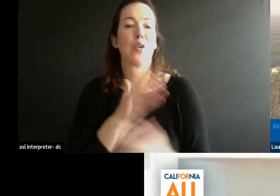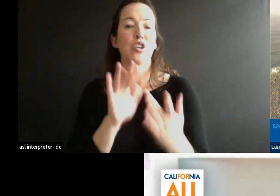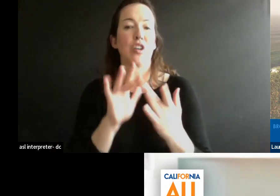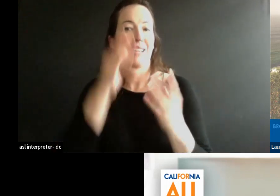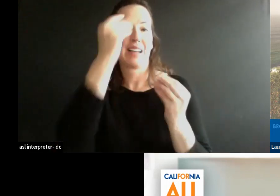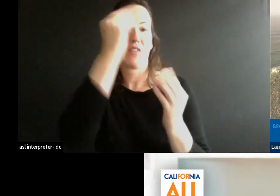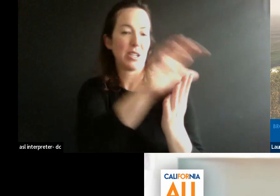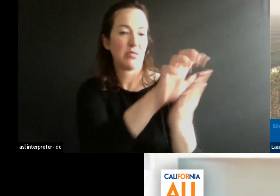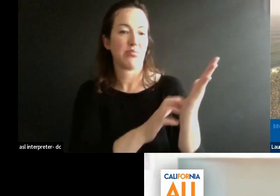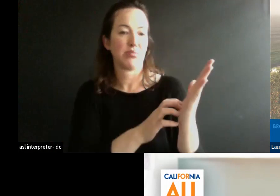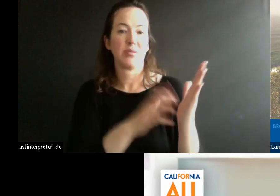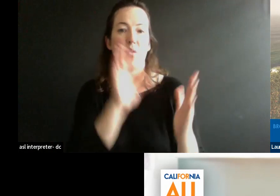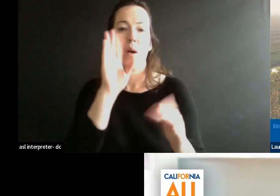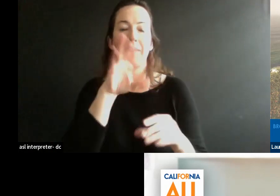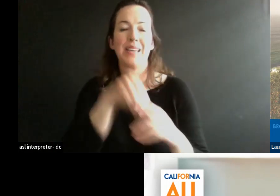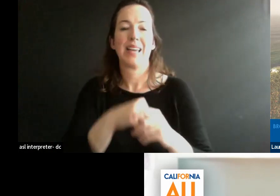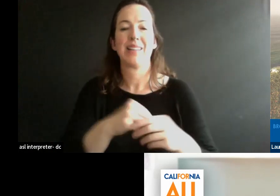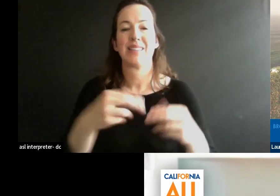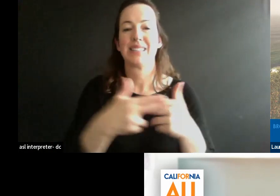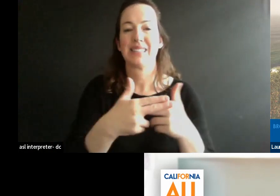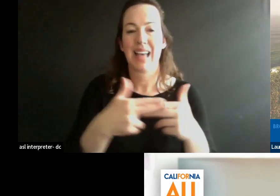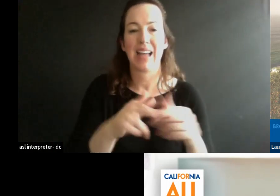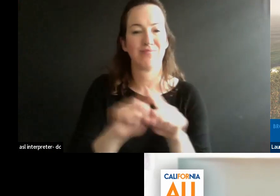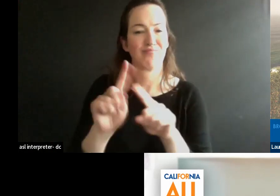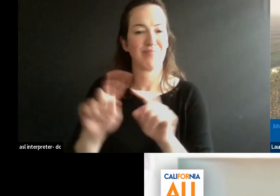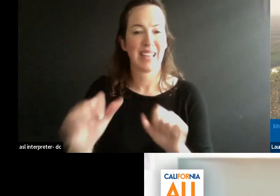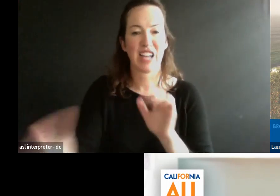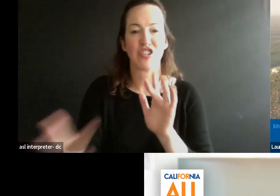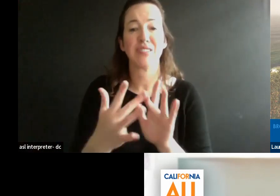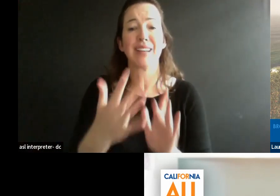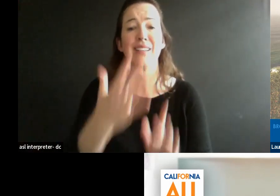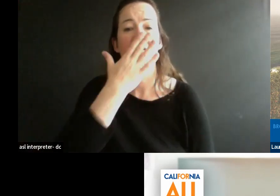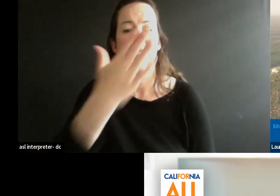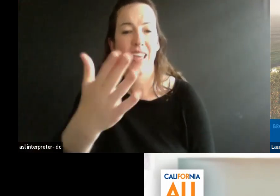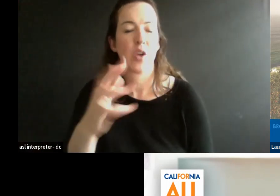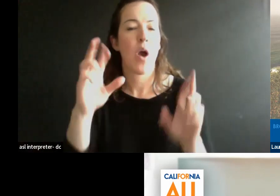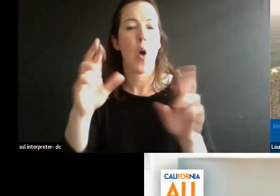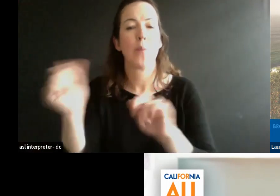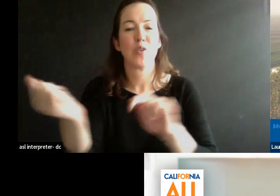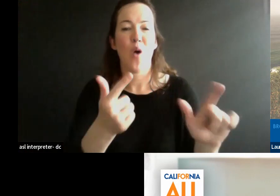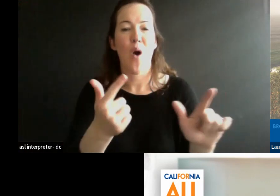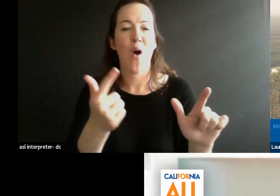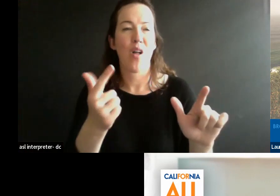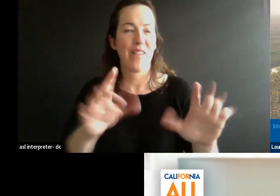there. It will be on the slides, multiple ways to reach us. So thank you again, and I hope that you all have a fantastic afternoon.